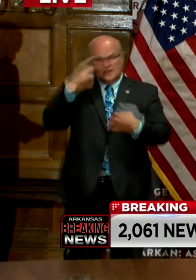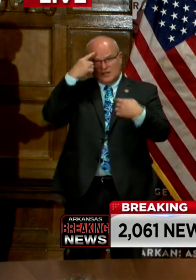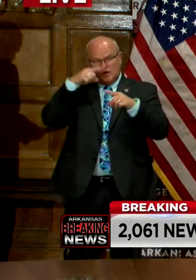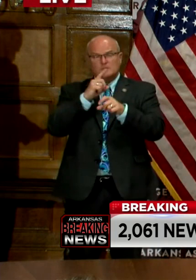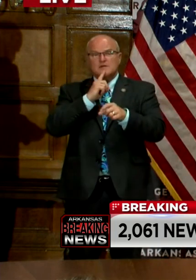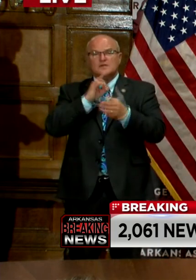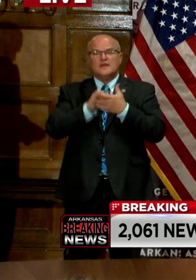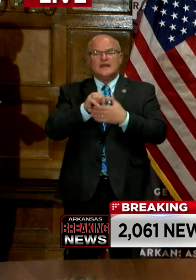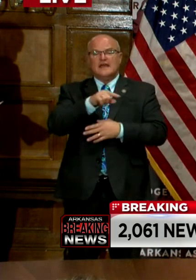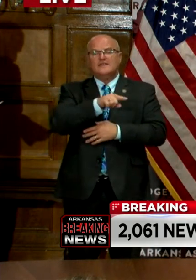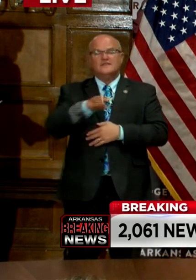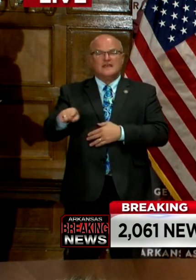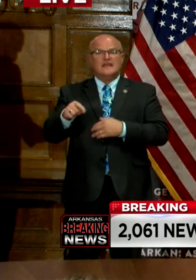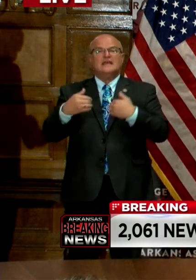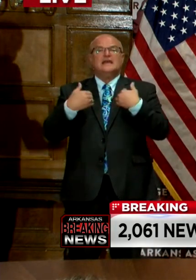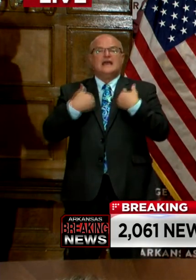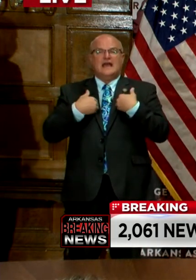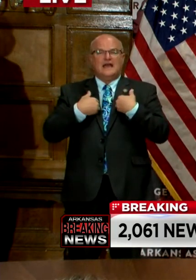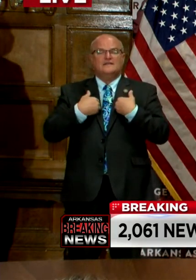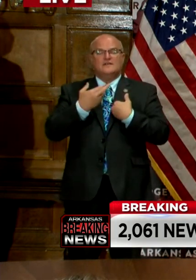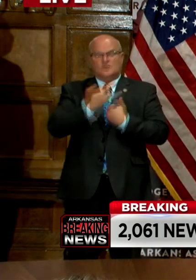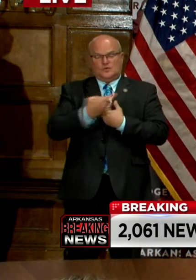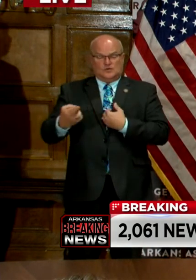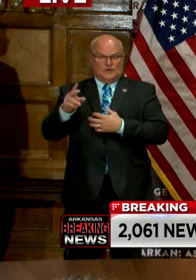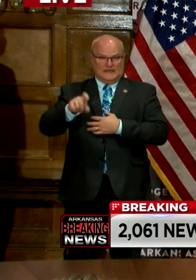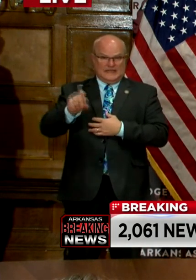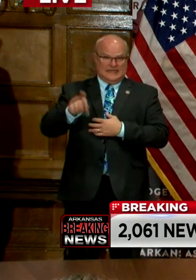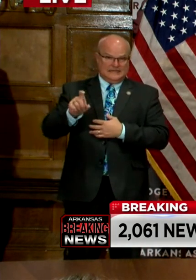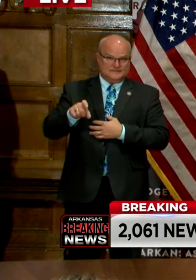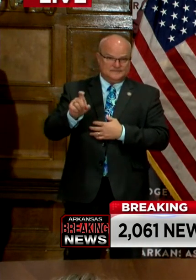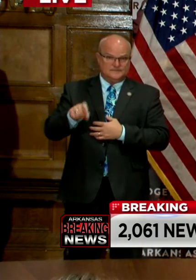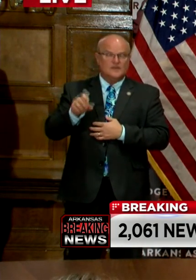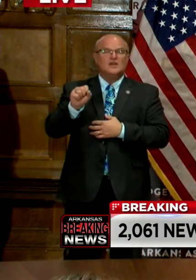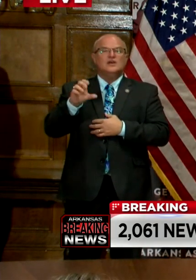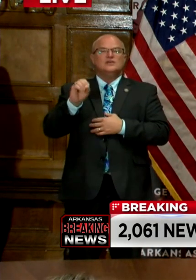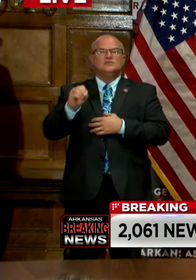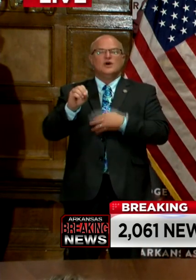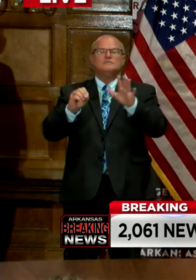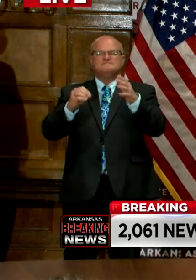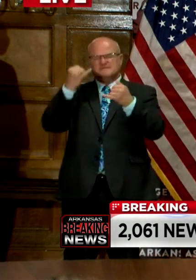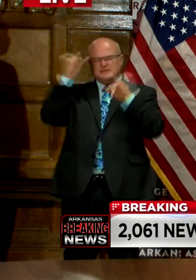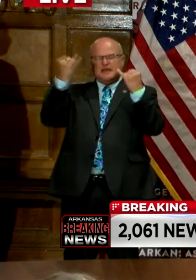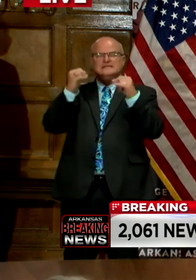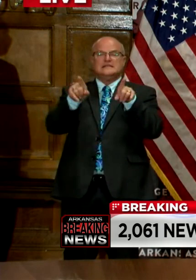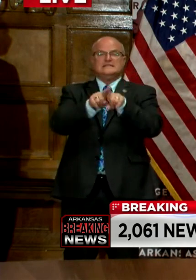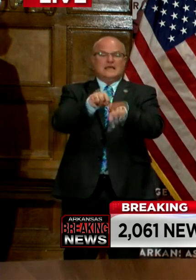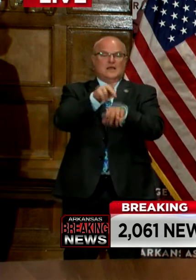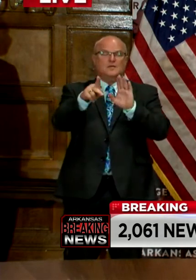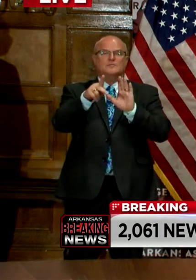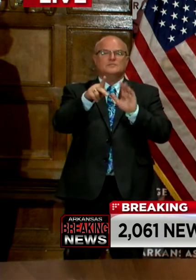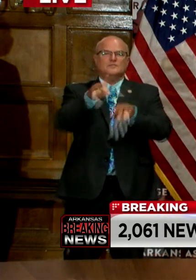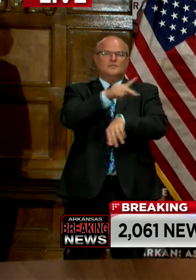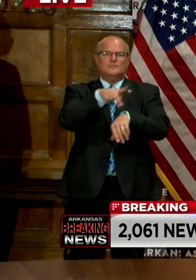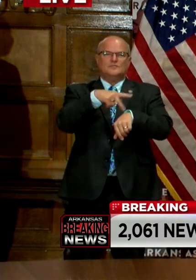HOSPITAL CURRENTLY HAVE TO MANAGE THOSE PATIENT AND PROVIDES PATIENTS TO TRANSFER FROM ONE FACILITY TO ANOTHER TO